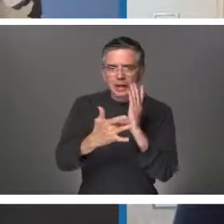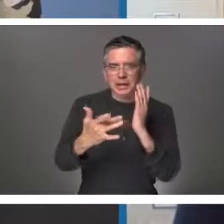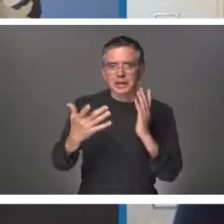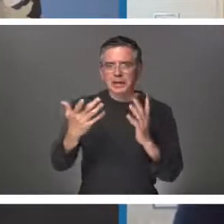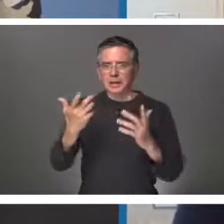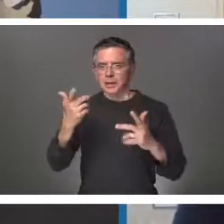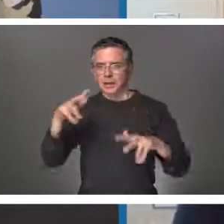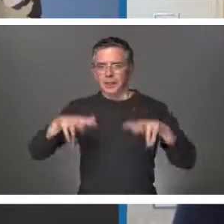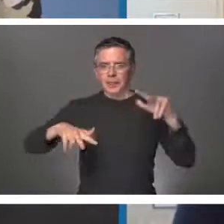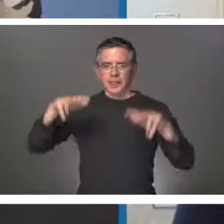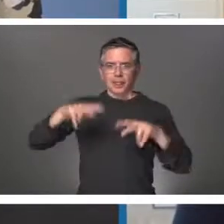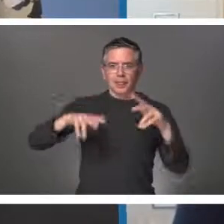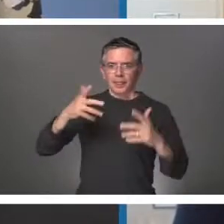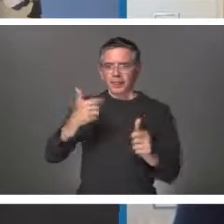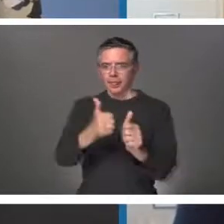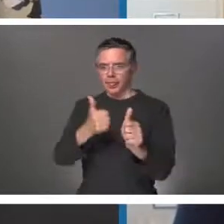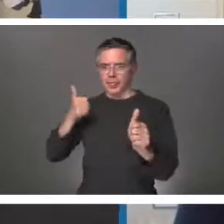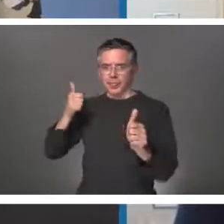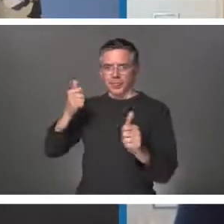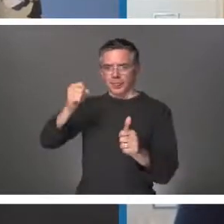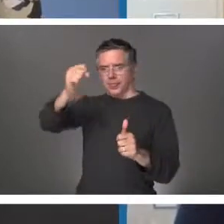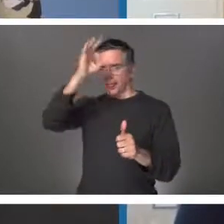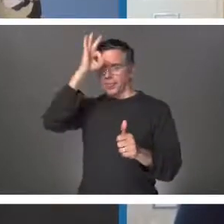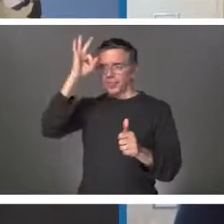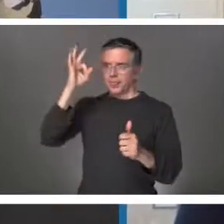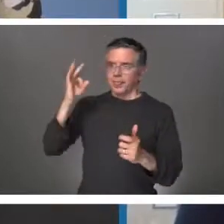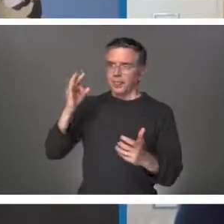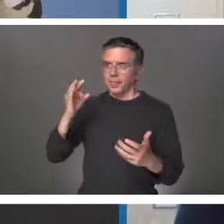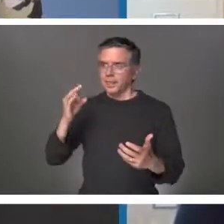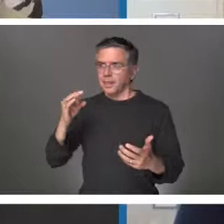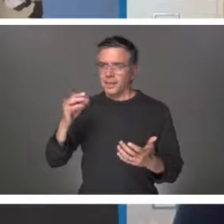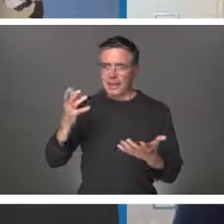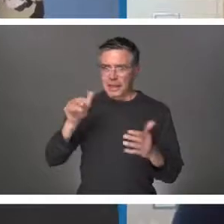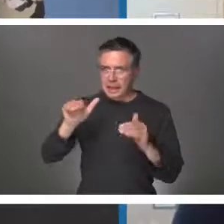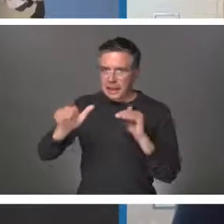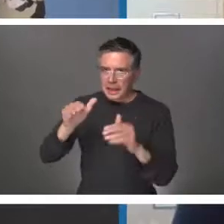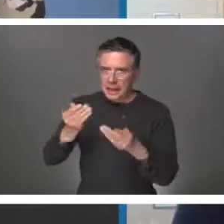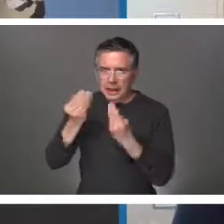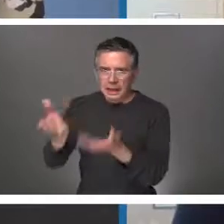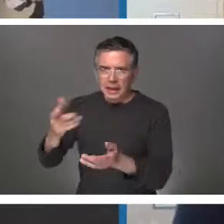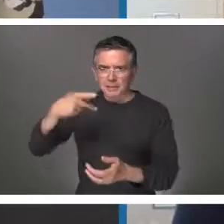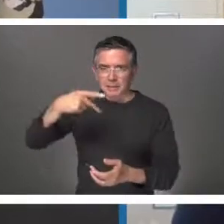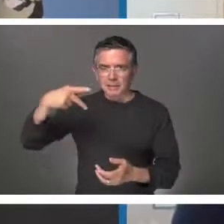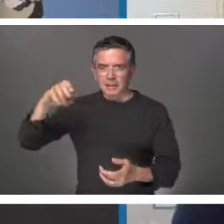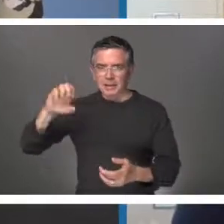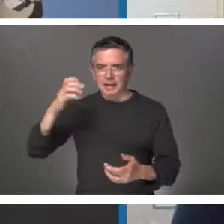to get access to vaccines, and even PPE. So we've been working hard throughout the entire pandemic